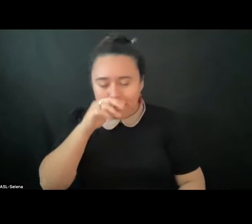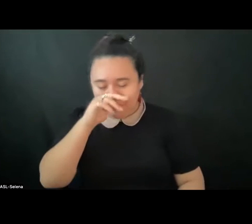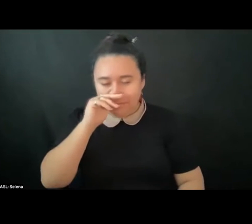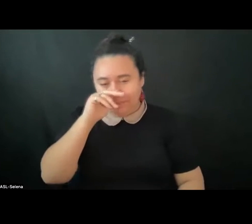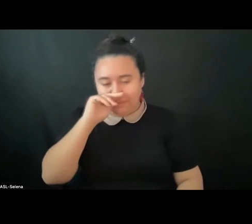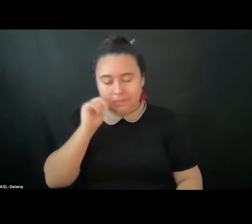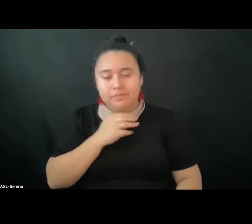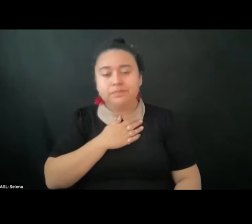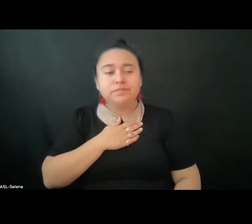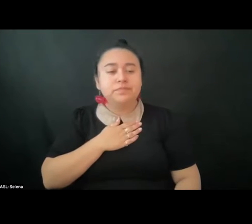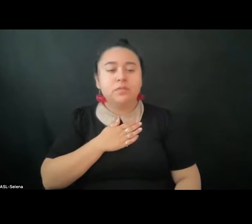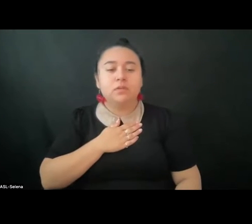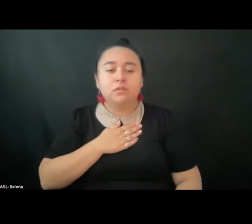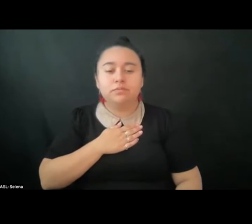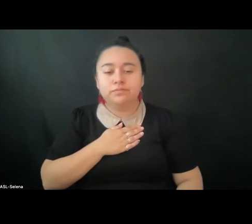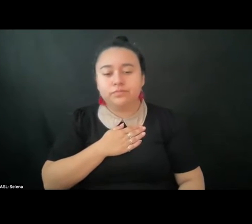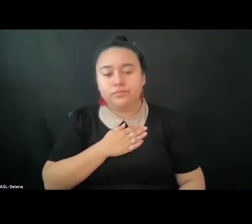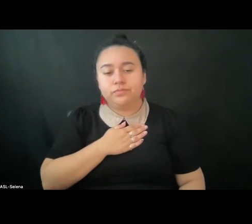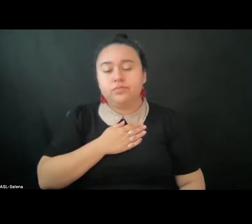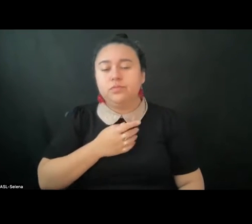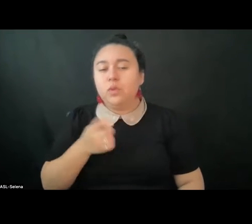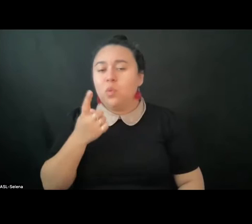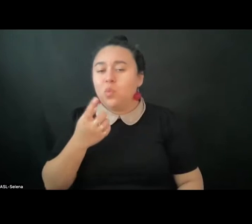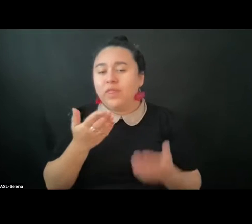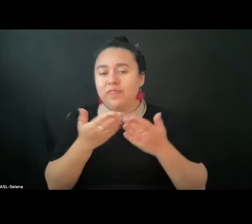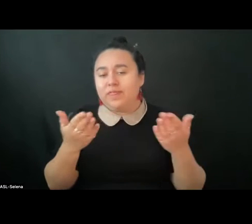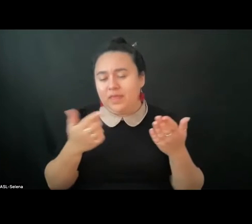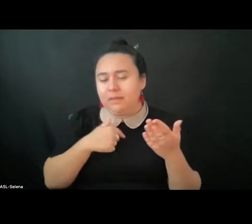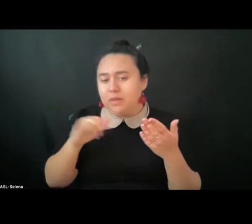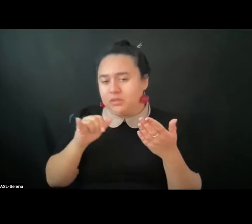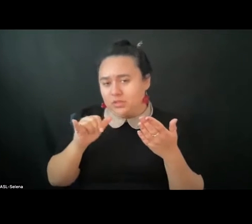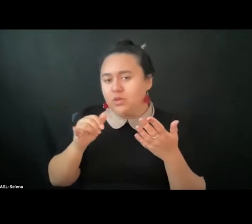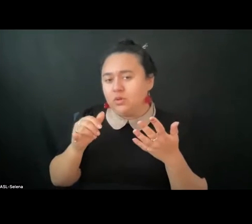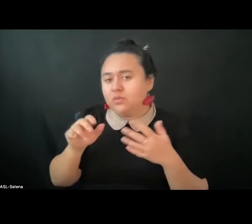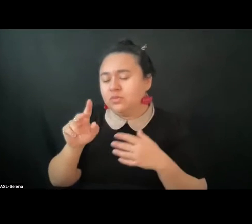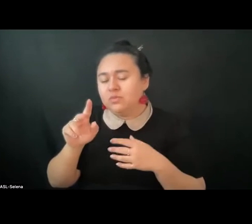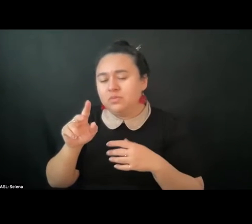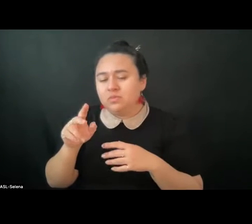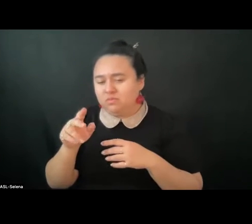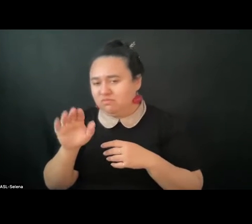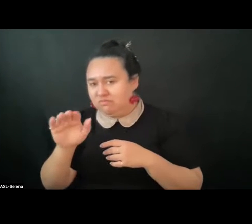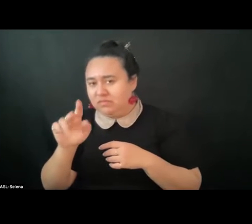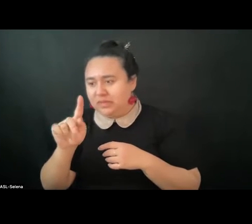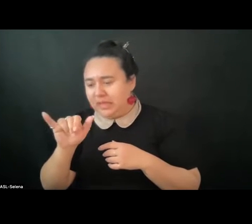So, one of the things I just also wanted Katy to drop into the chat is the documentary journalism